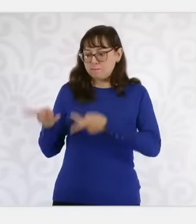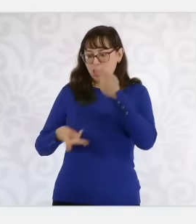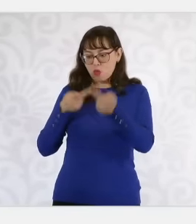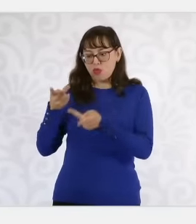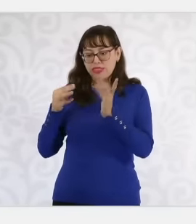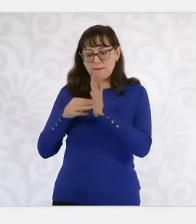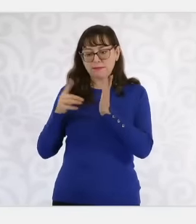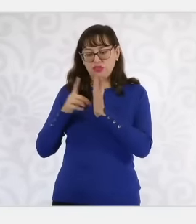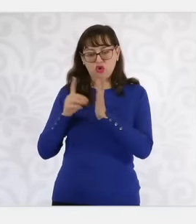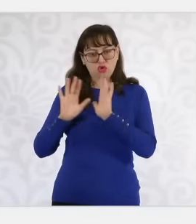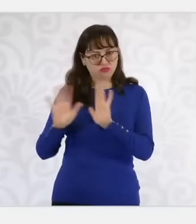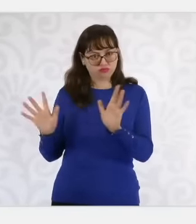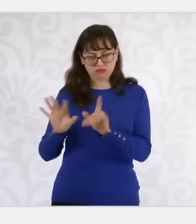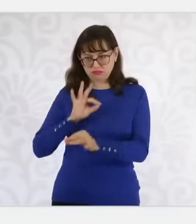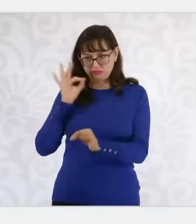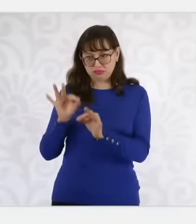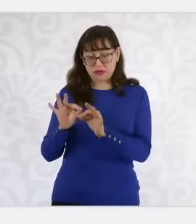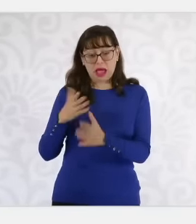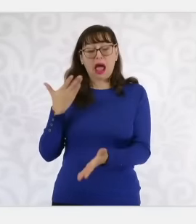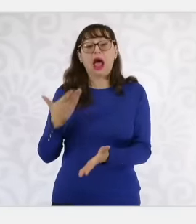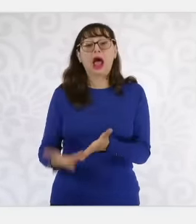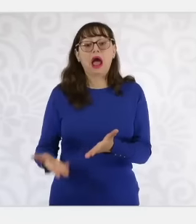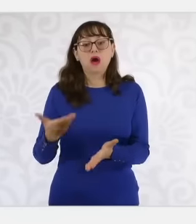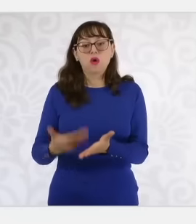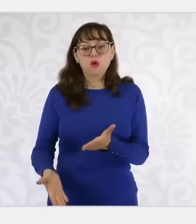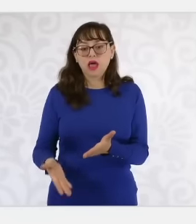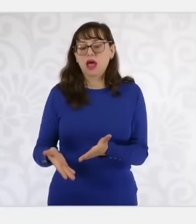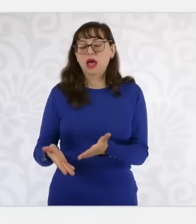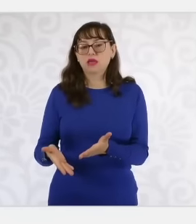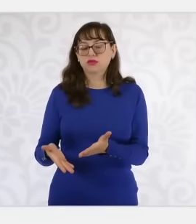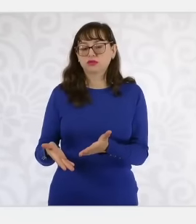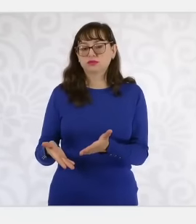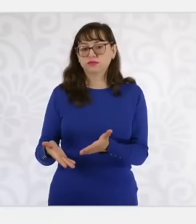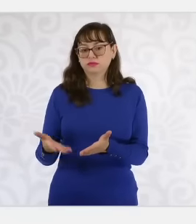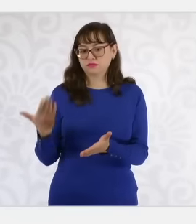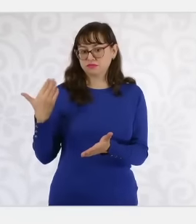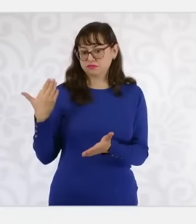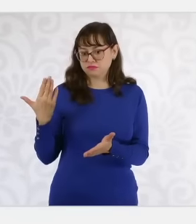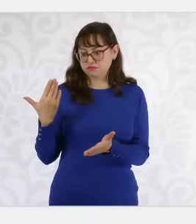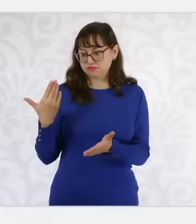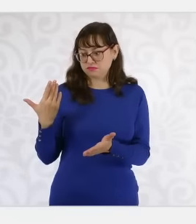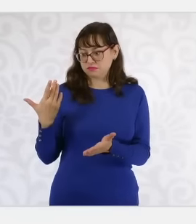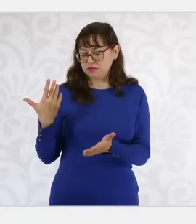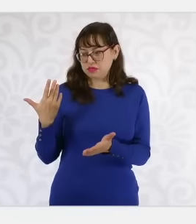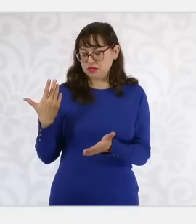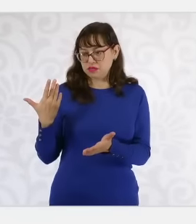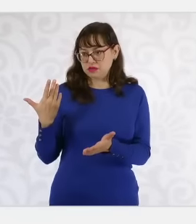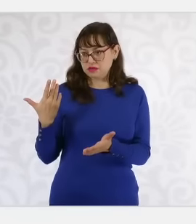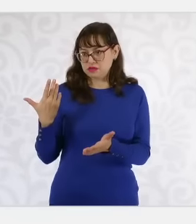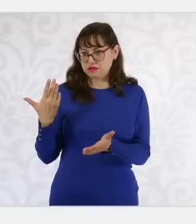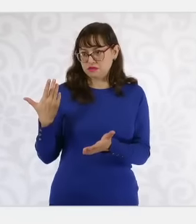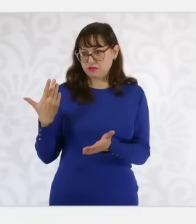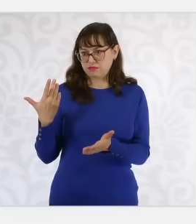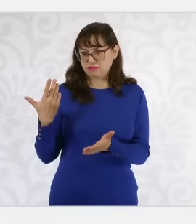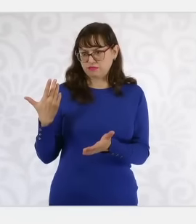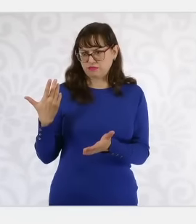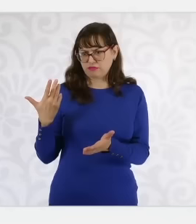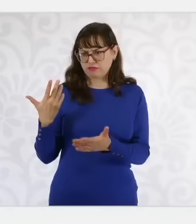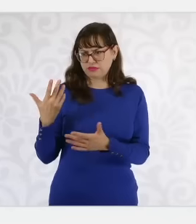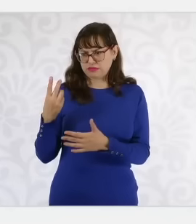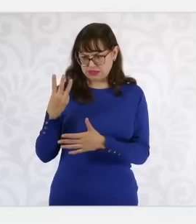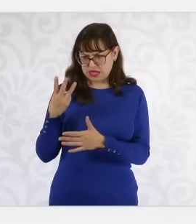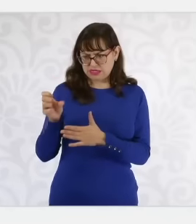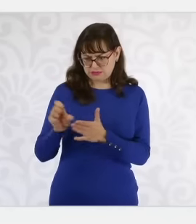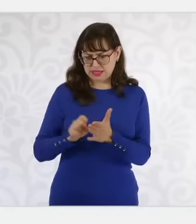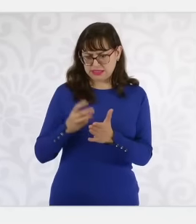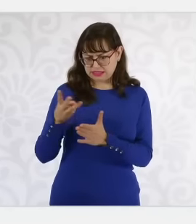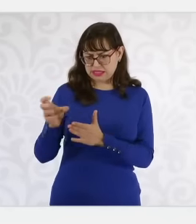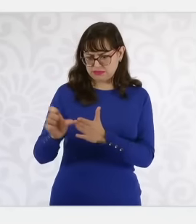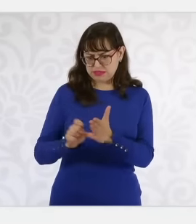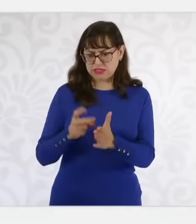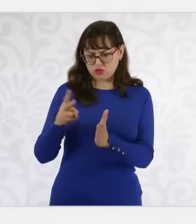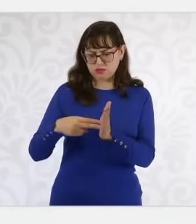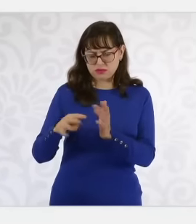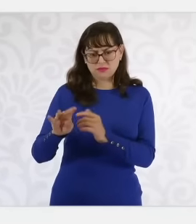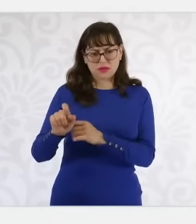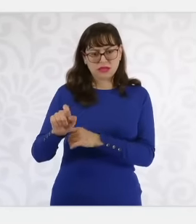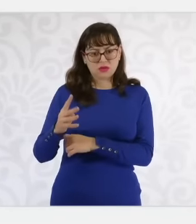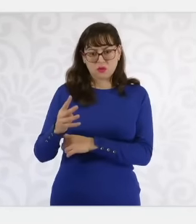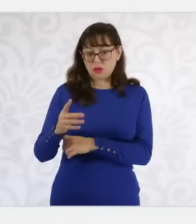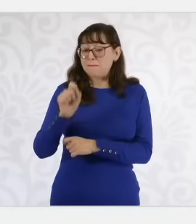as the one that was done uh the last one came out recently uh I think It's the same every quarter in 2024